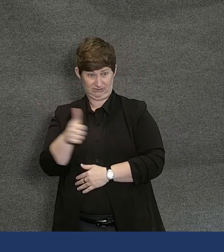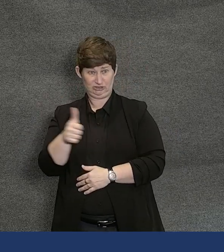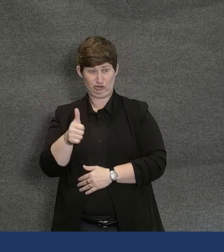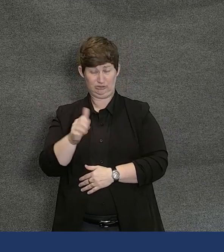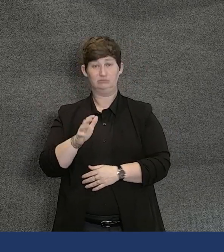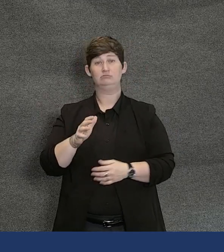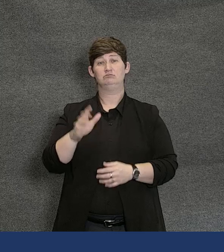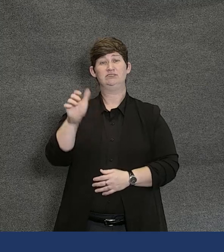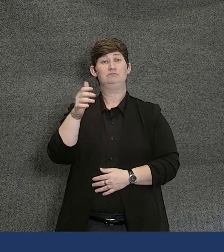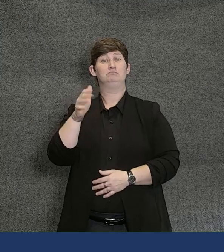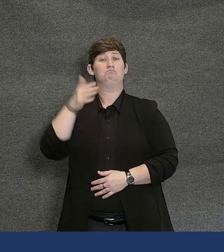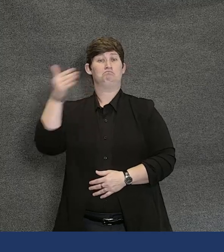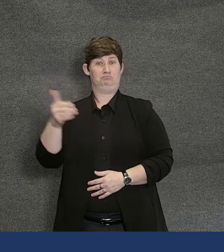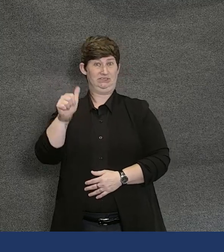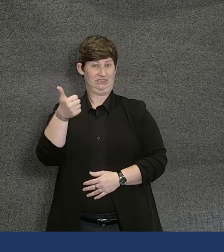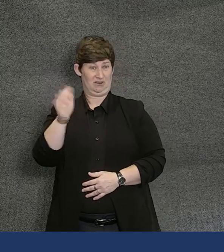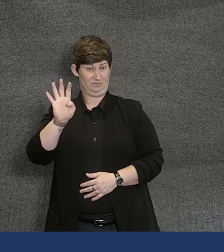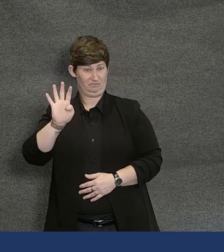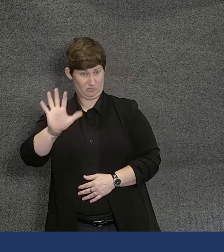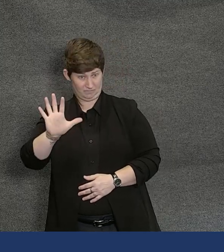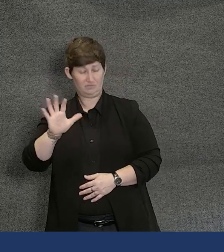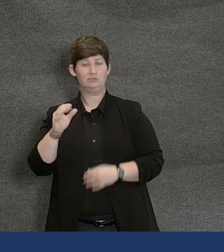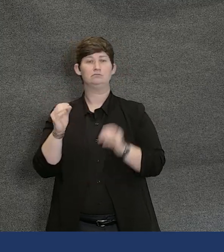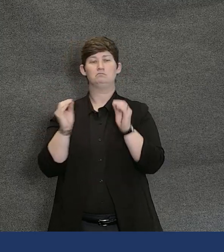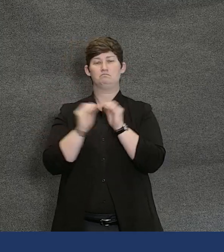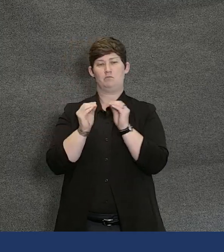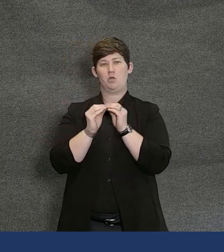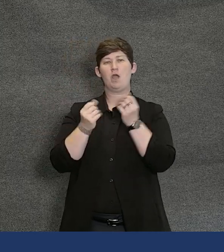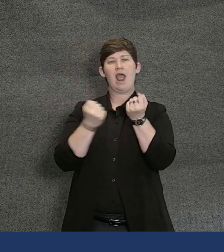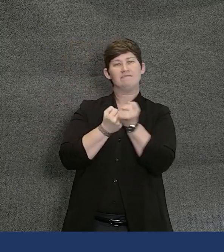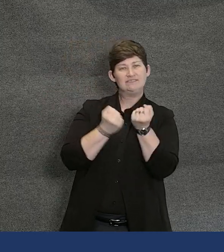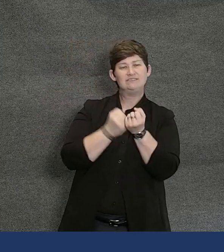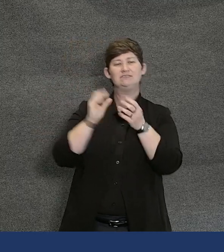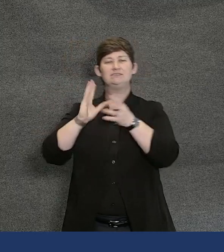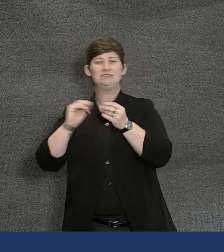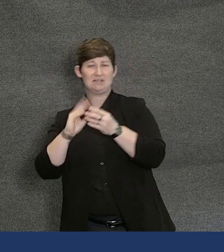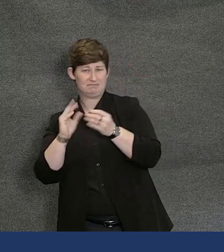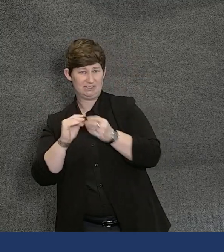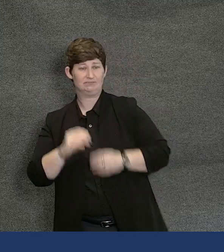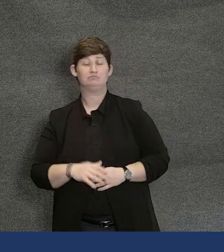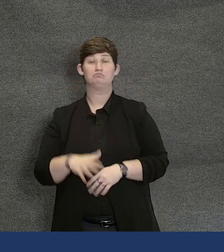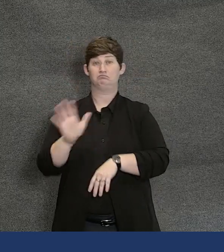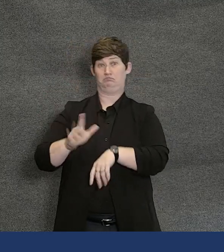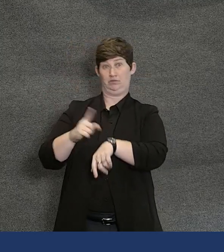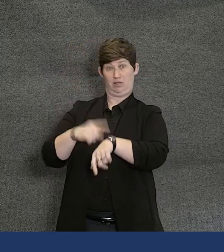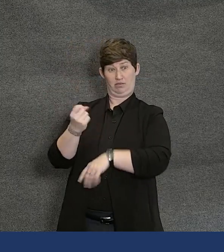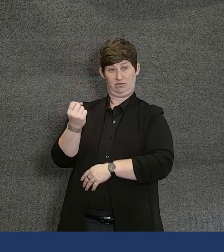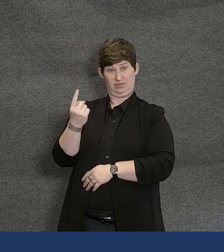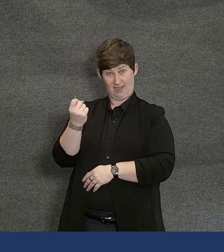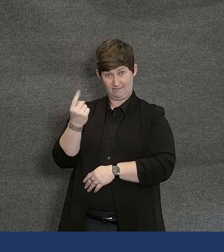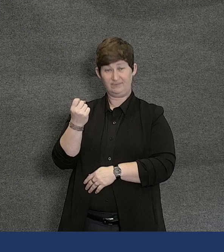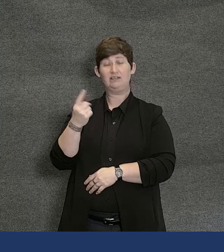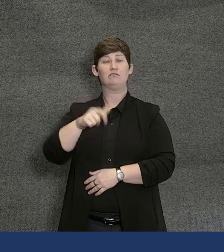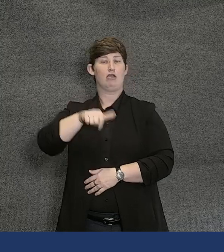At 11:00, we have a moderated panel on the Damon Leivestad Direct Care Sustainability Act.